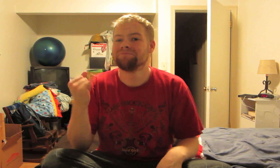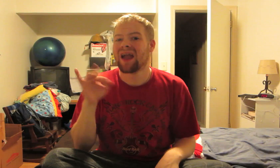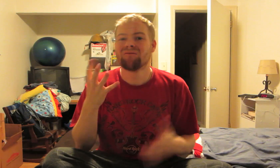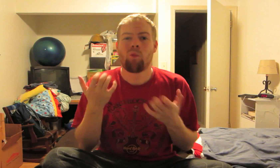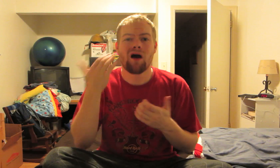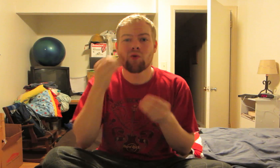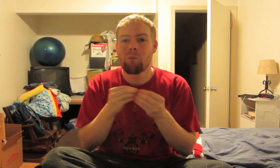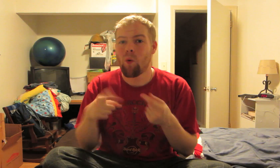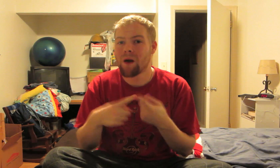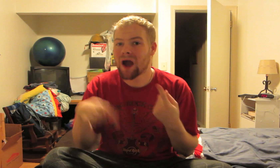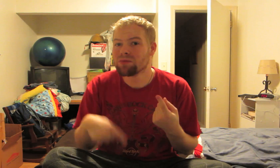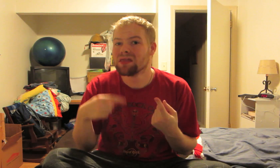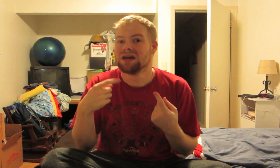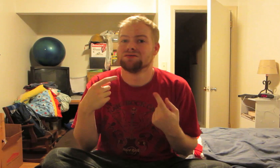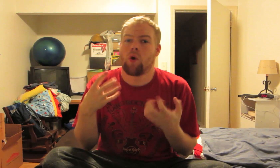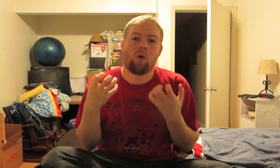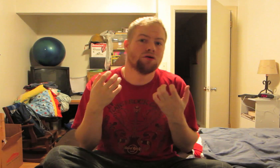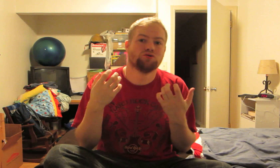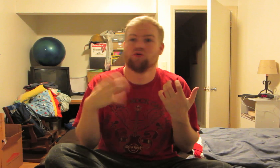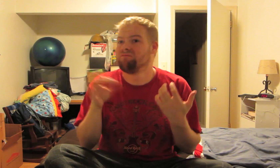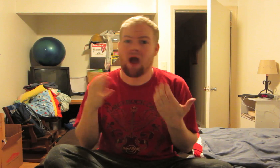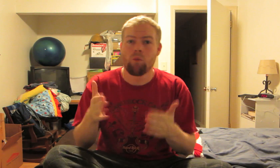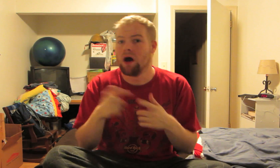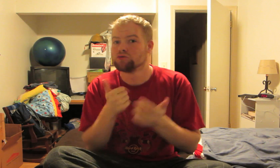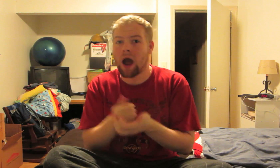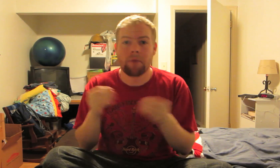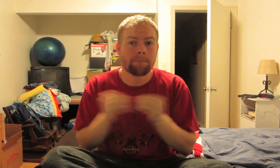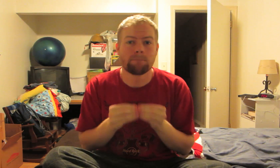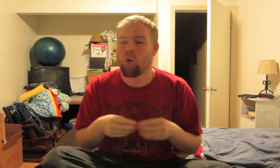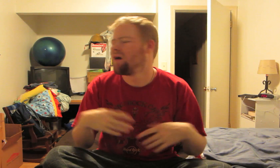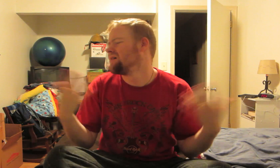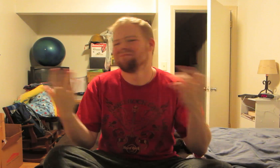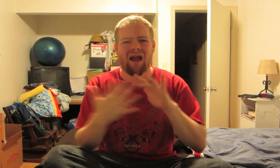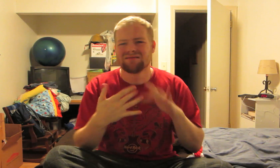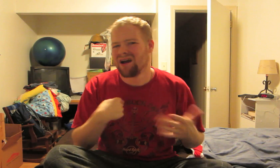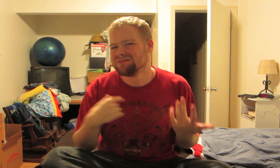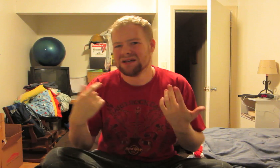If you want to know more about this, or want to find ways to help more, contact me.